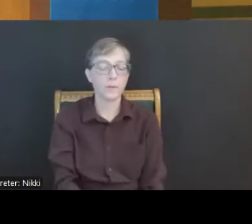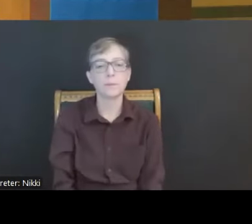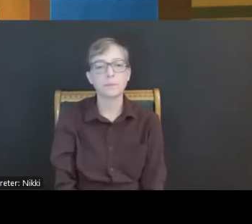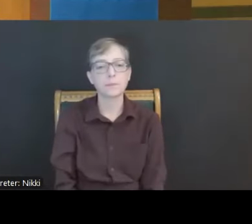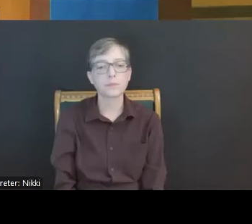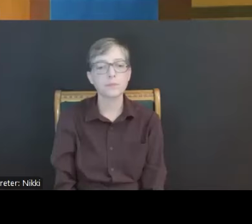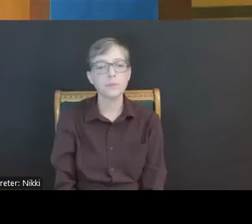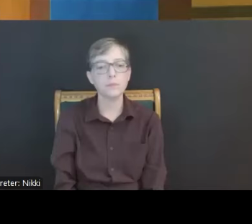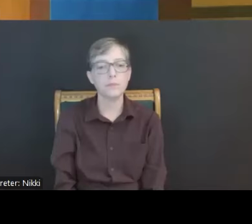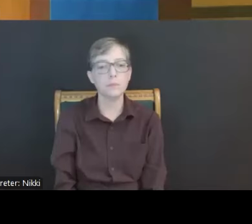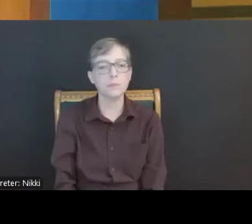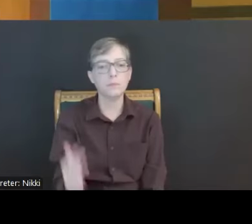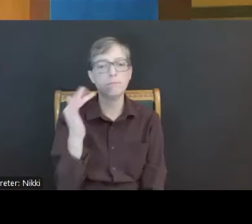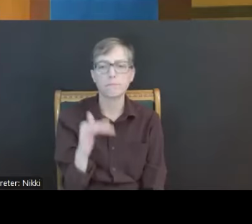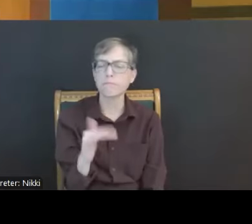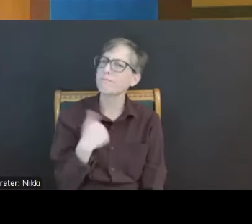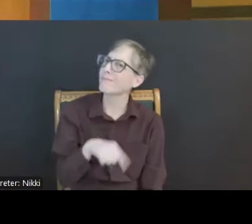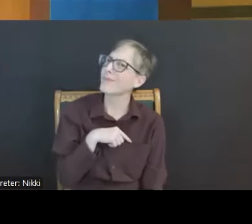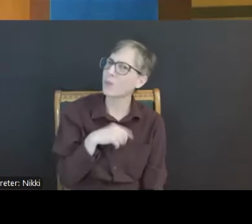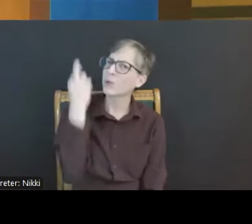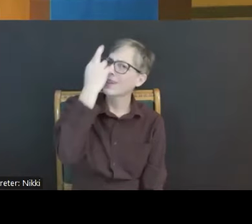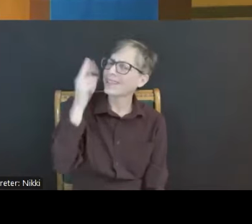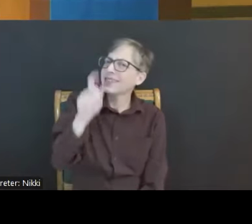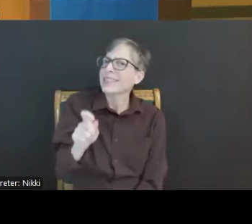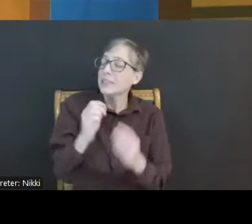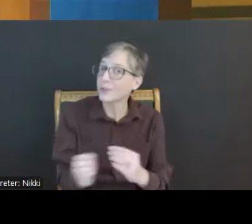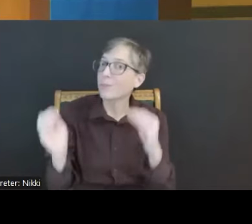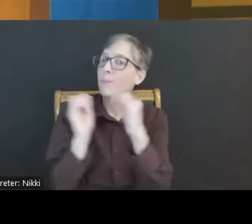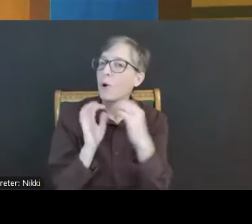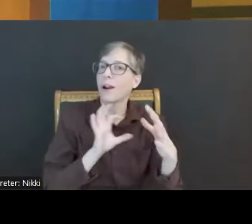let's connect to our community some more so we also got into some schools with you know community